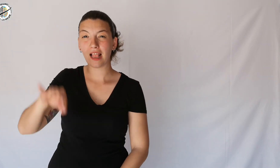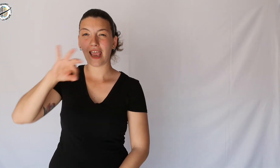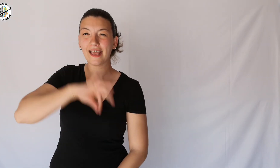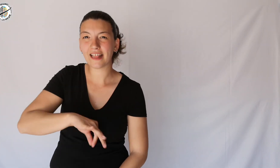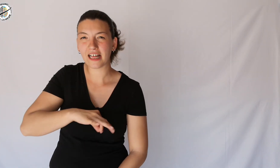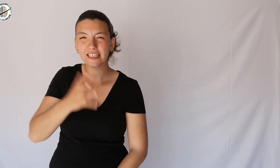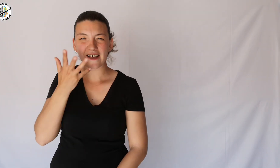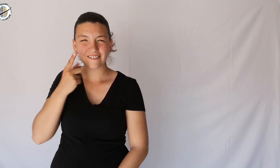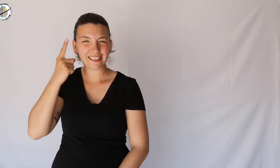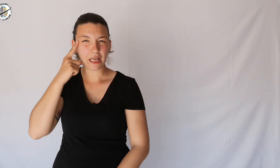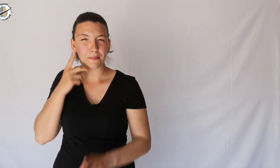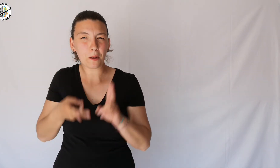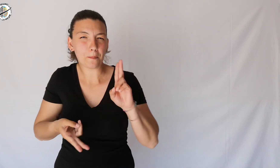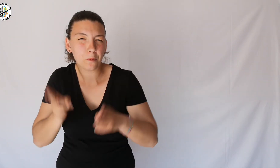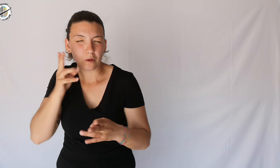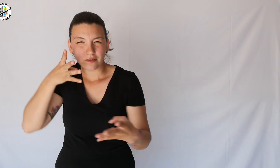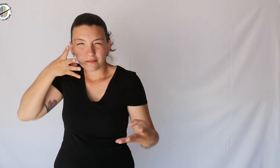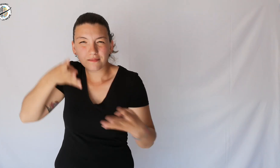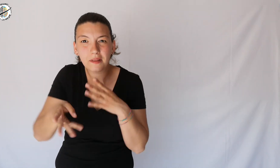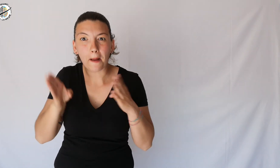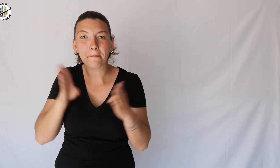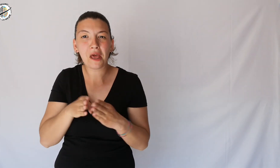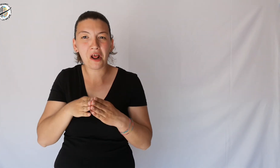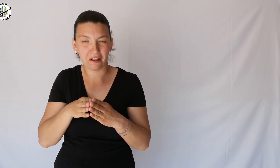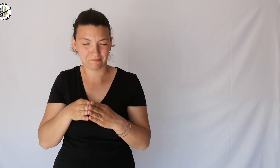If you are interested in knowing more or learning more about bad words,